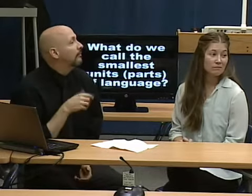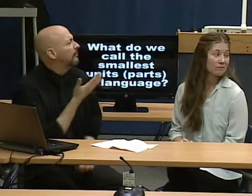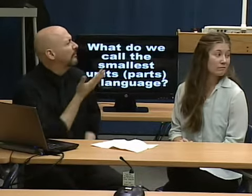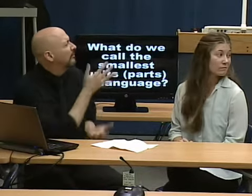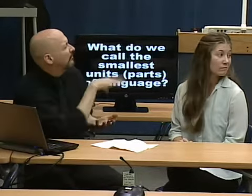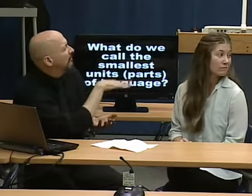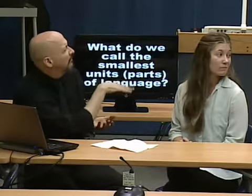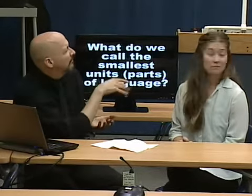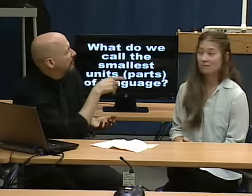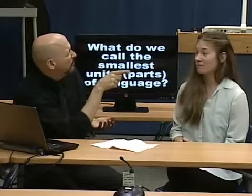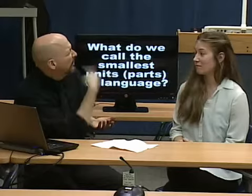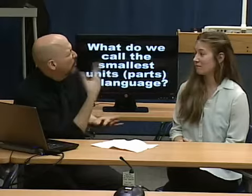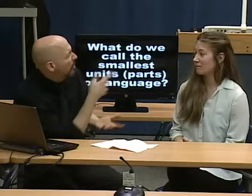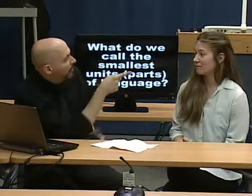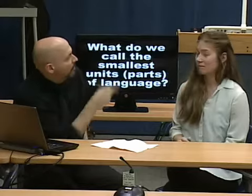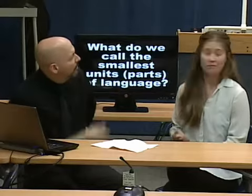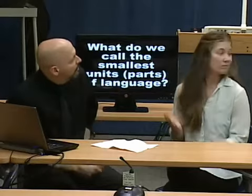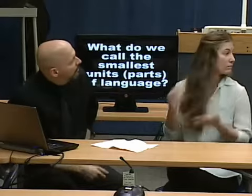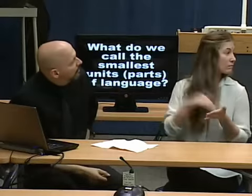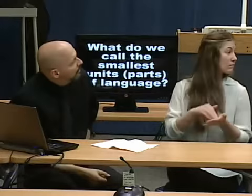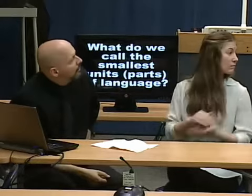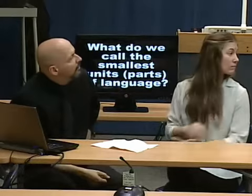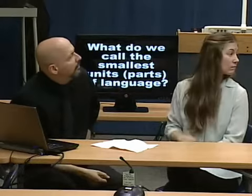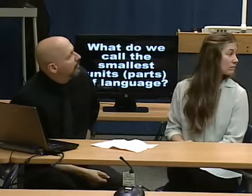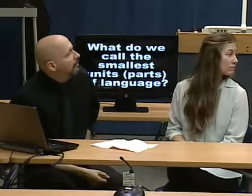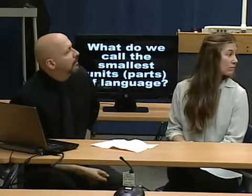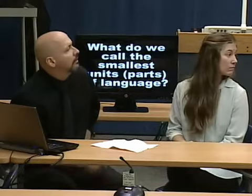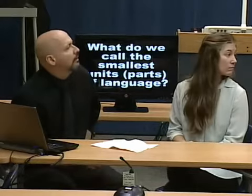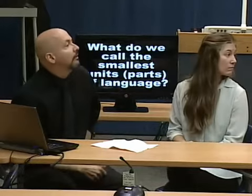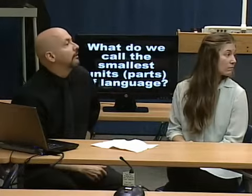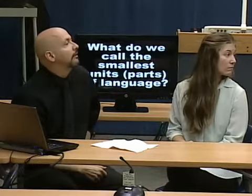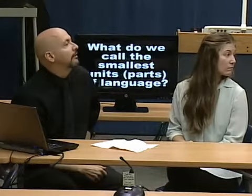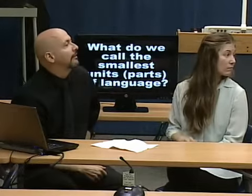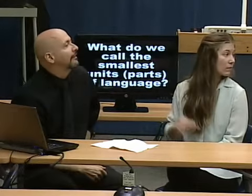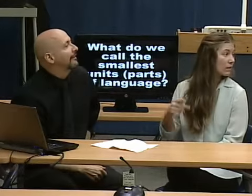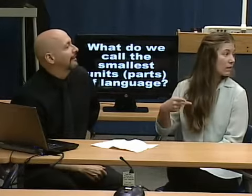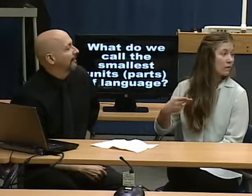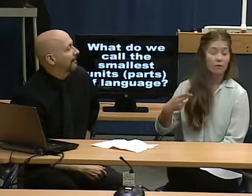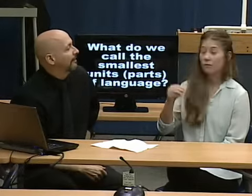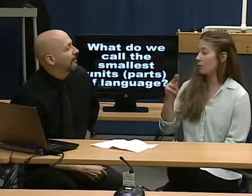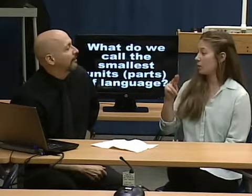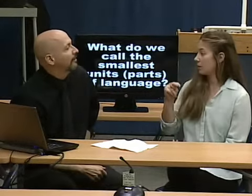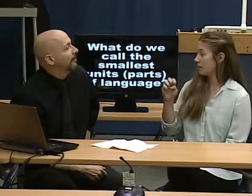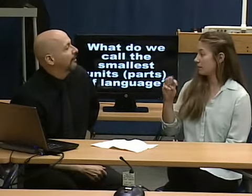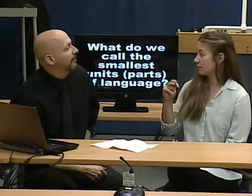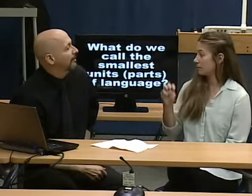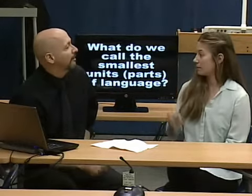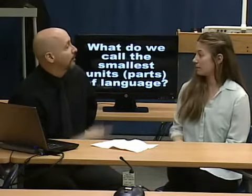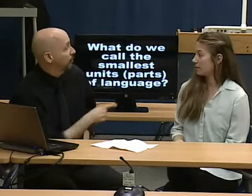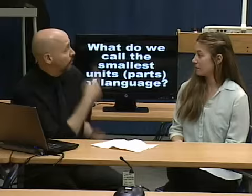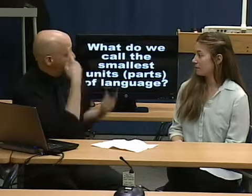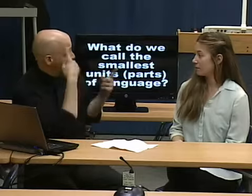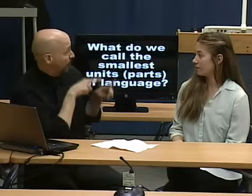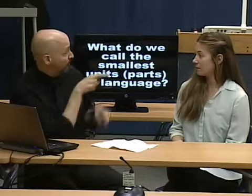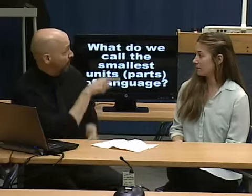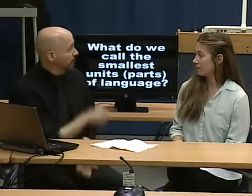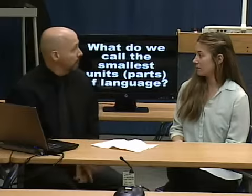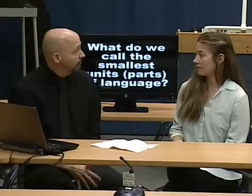What did that person say? Again? P-H-O-N-E-M-E Do you agree?